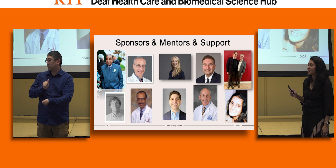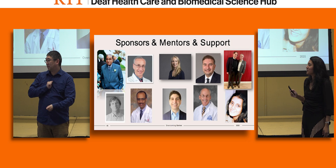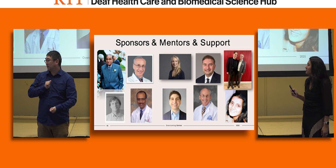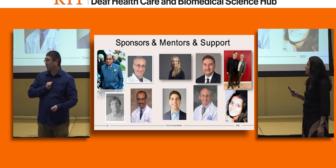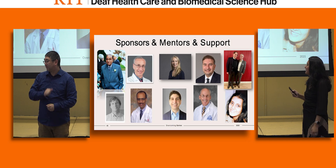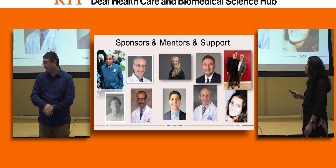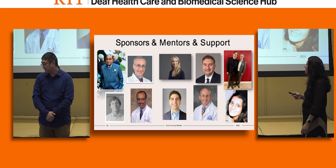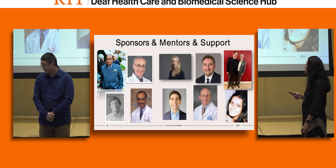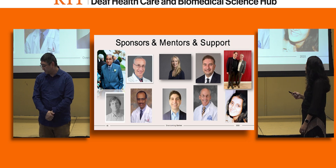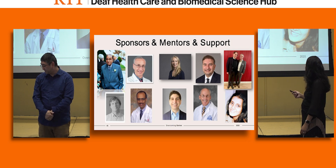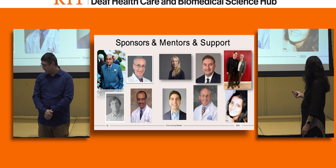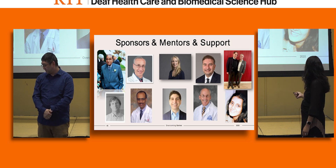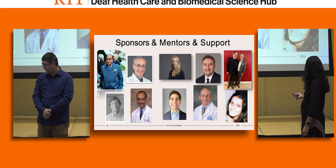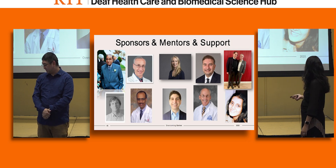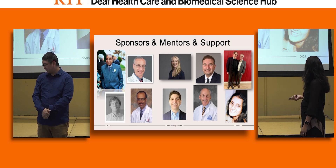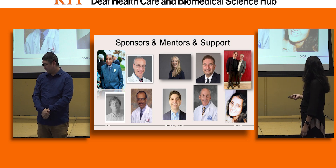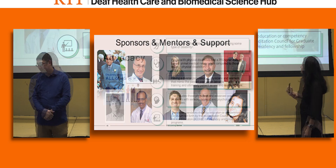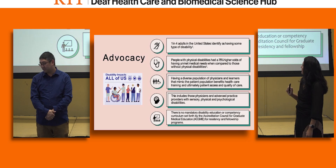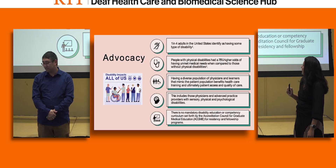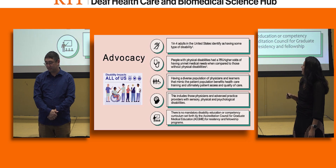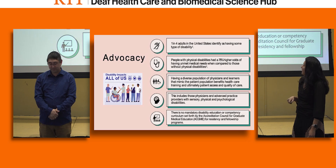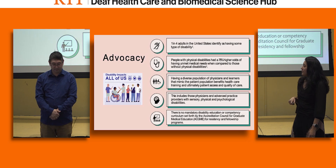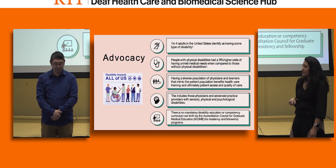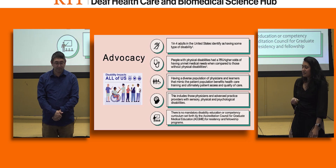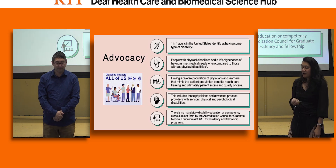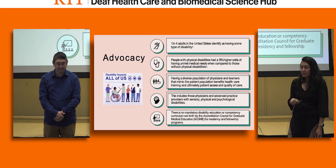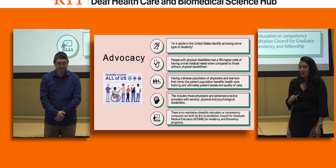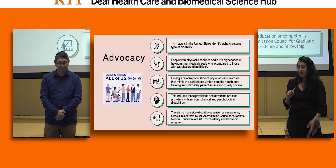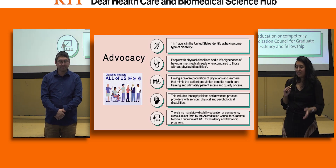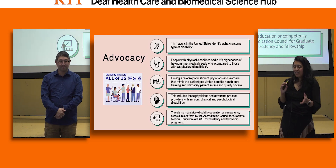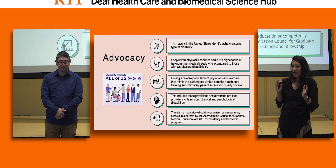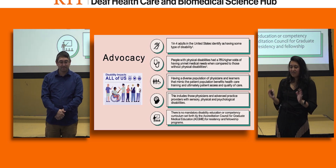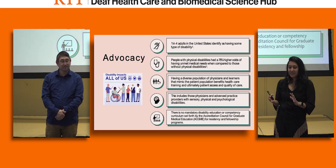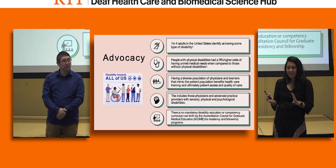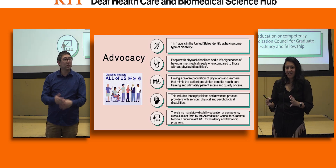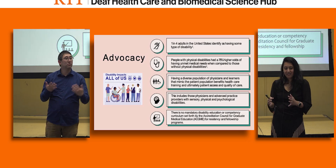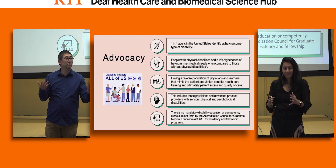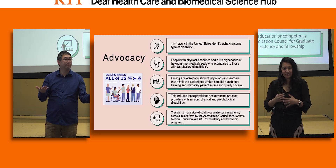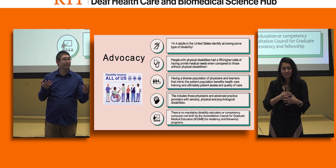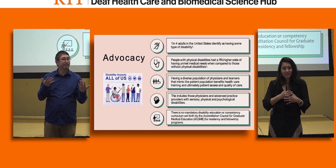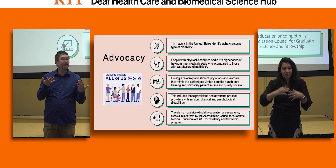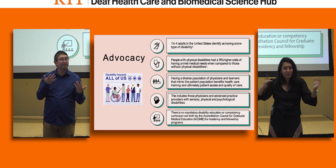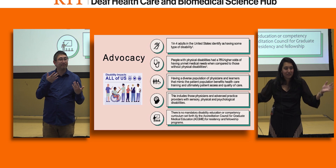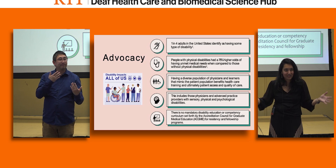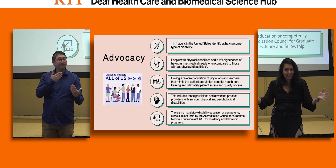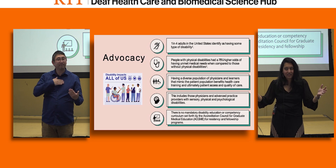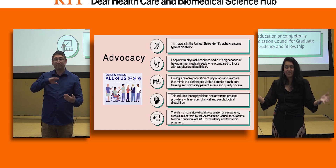in any which way I needed to. So, having had these experiences,